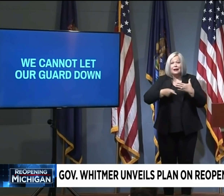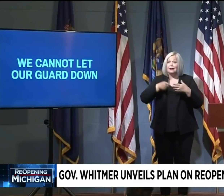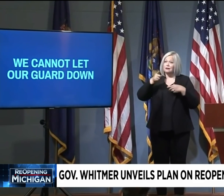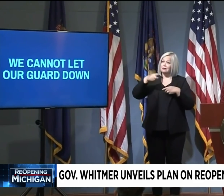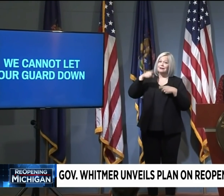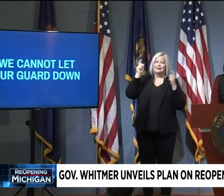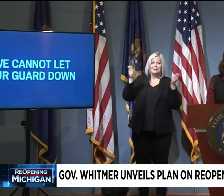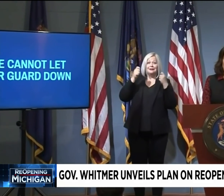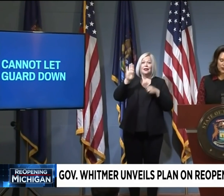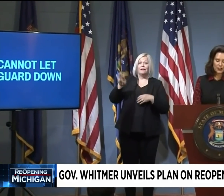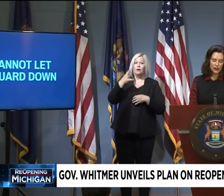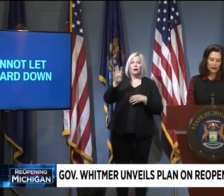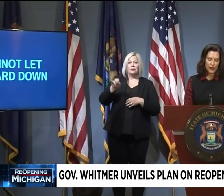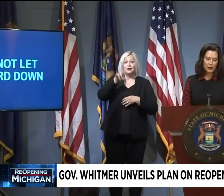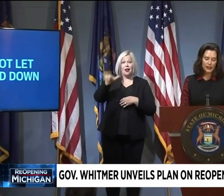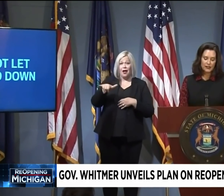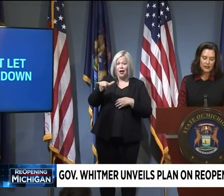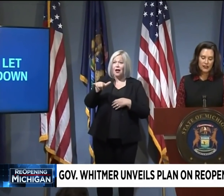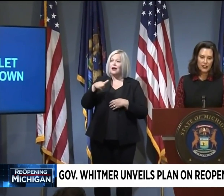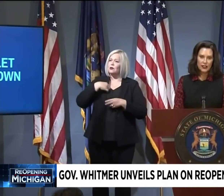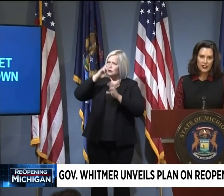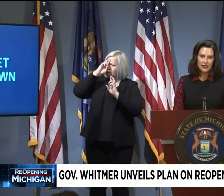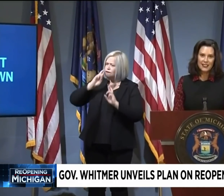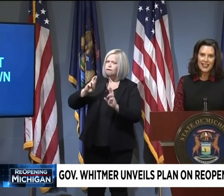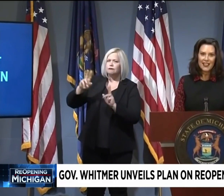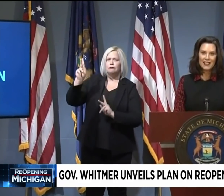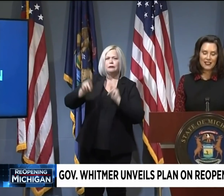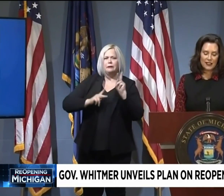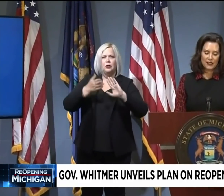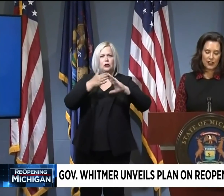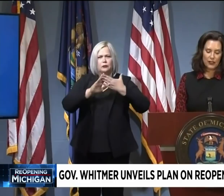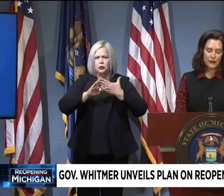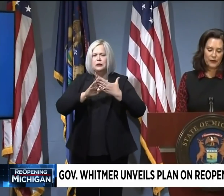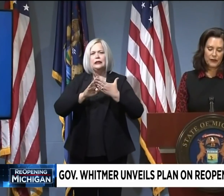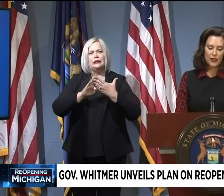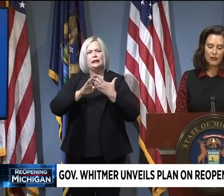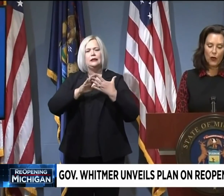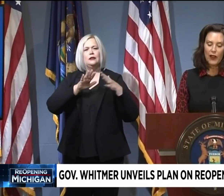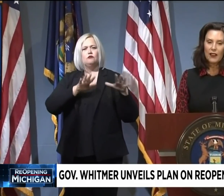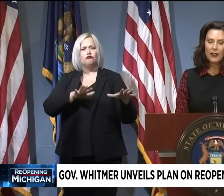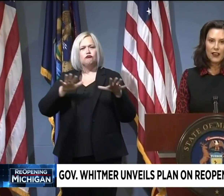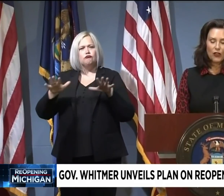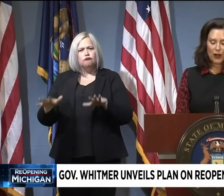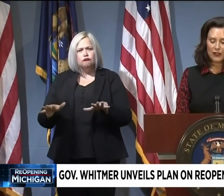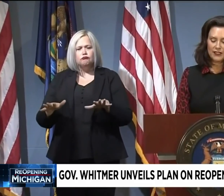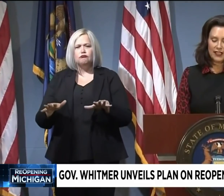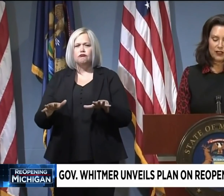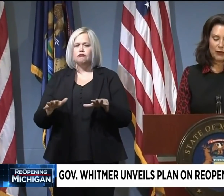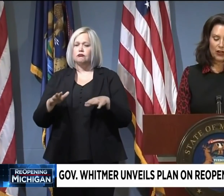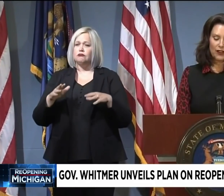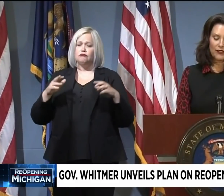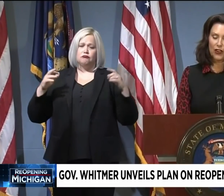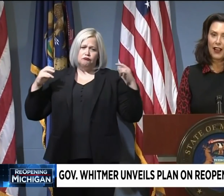I’M HOPEFUL THIS WEEKEND, MICHIGANDERS WILL CHOOSE TO CELEBRATE SAFELY. SHE IS PLANNING ON